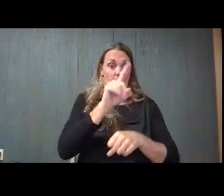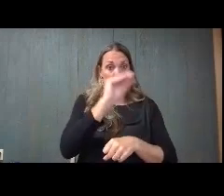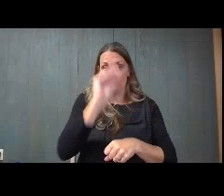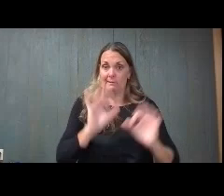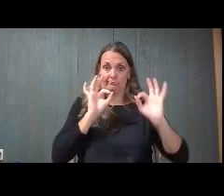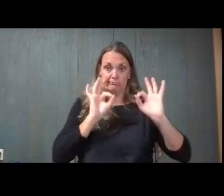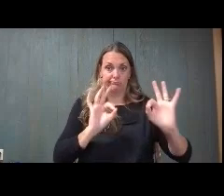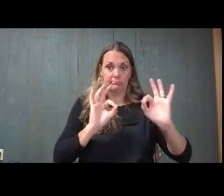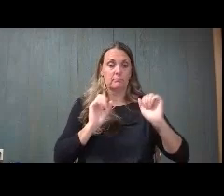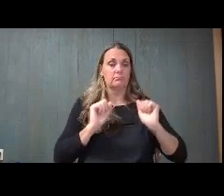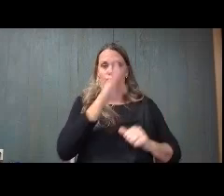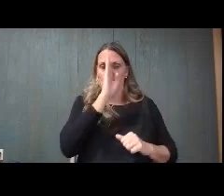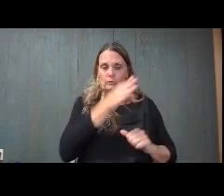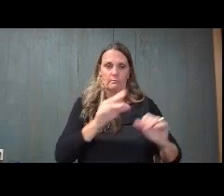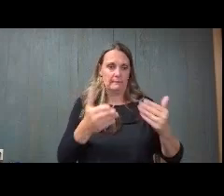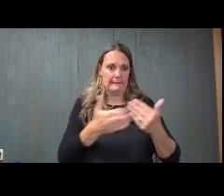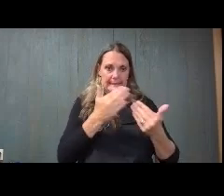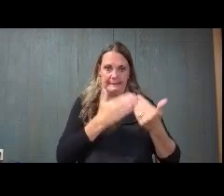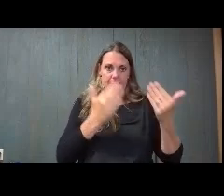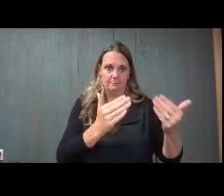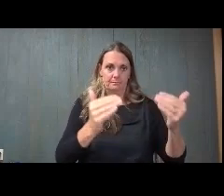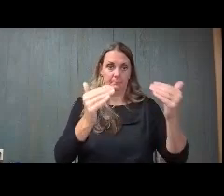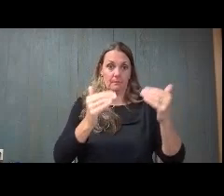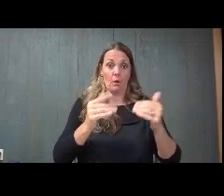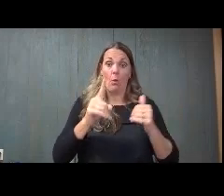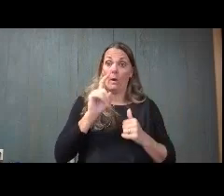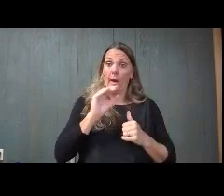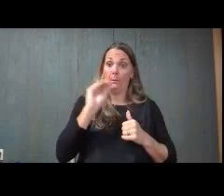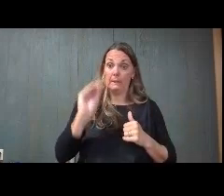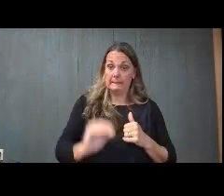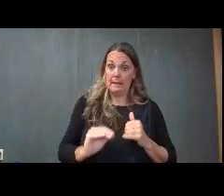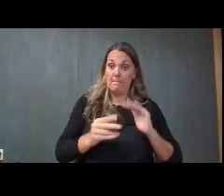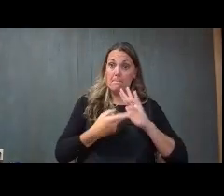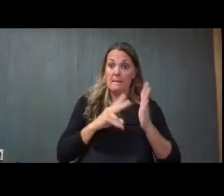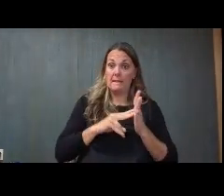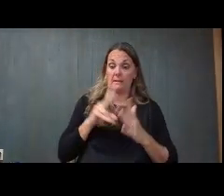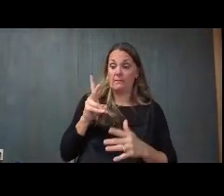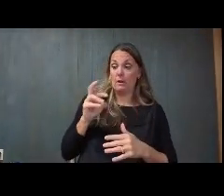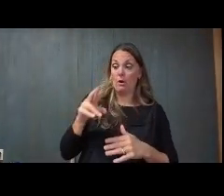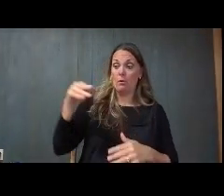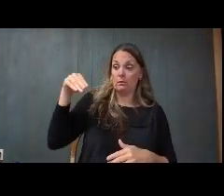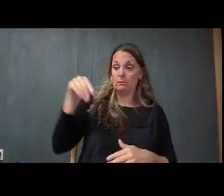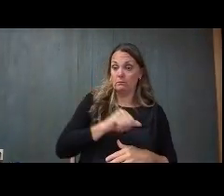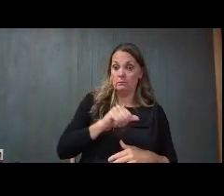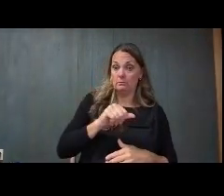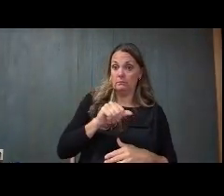Pretty straightforward. Of that 100% VR cover, cafe cover,